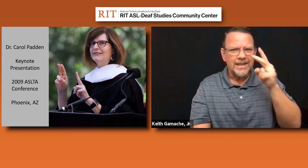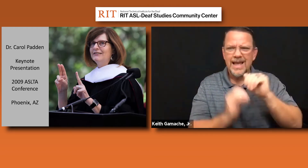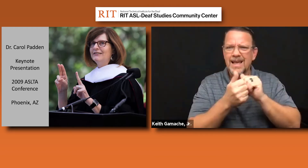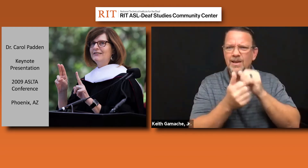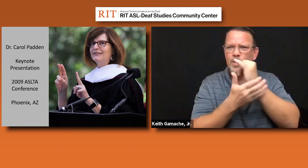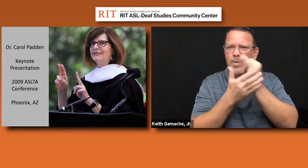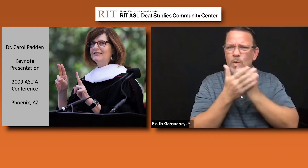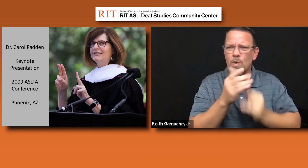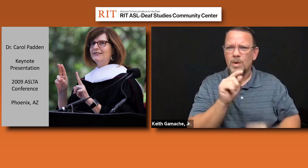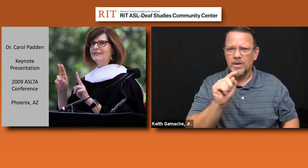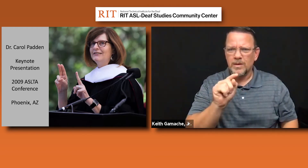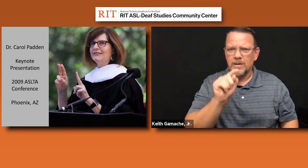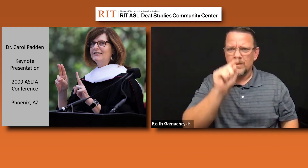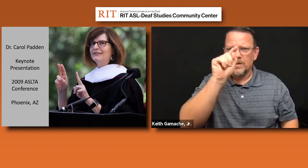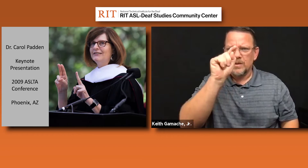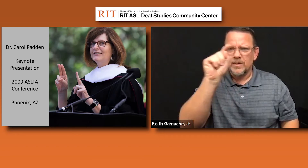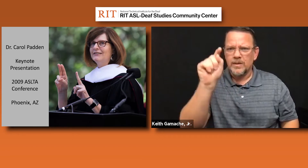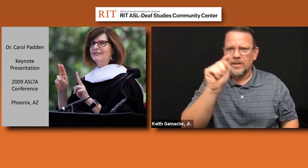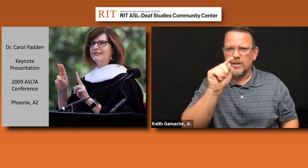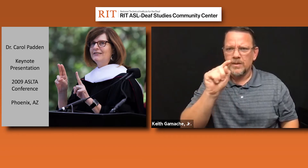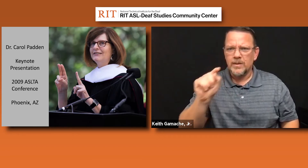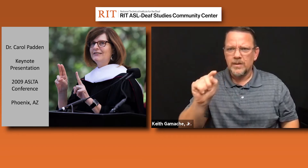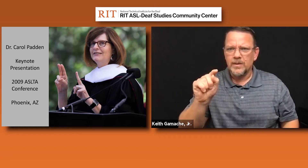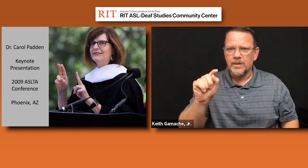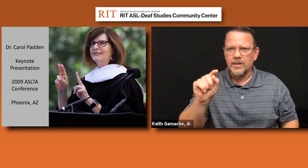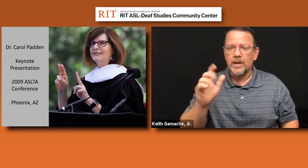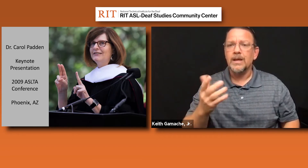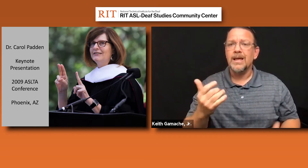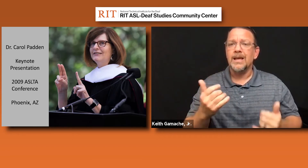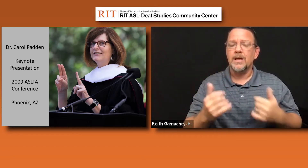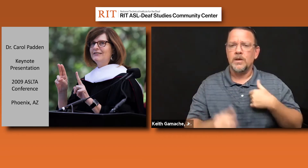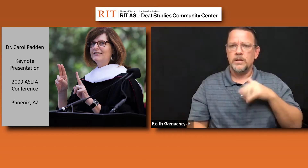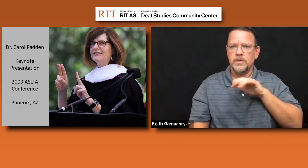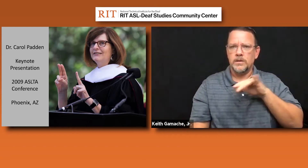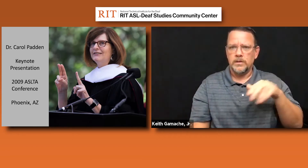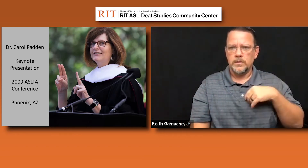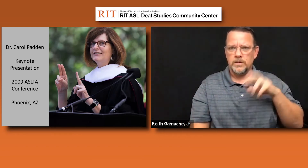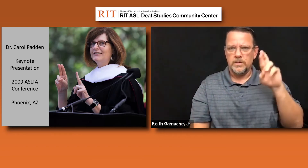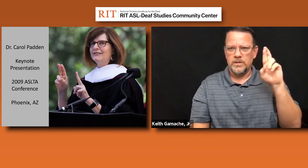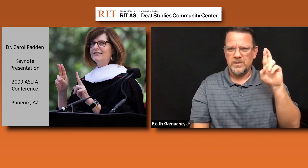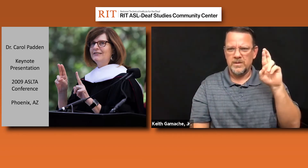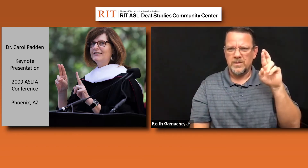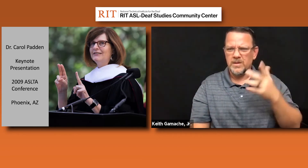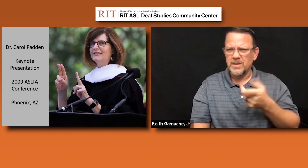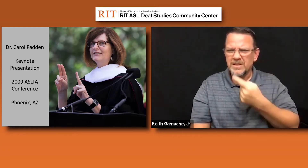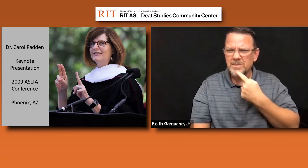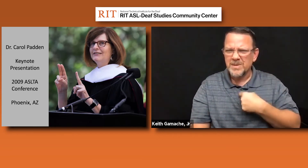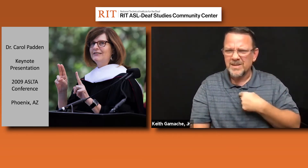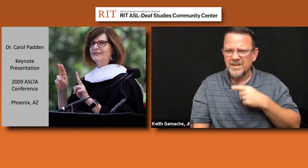We look at maybe the outline of the letter "R," and how that's shaped in ASL, we can say,